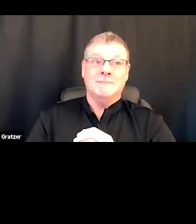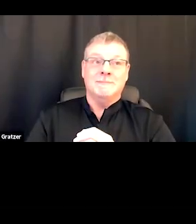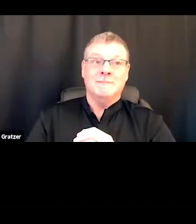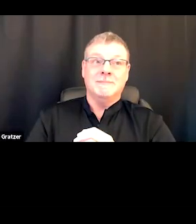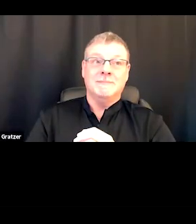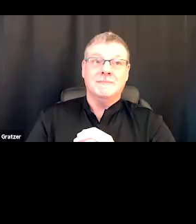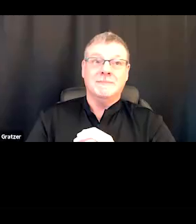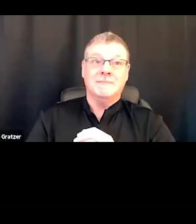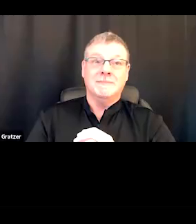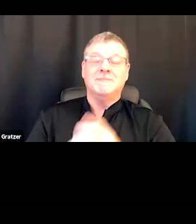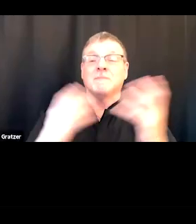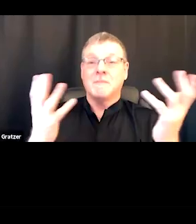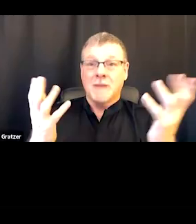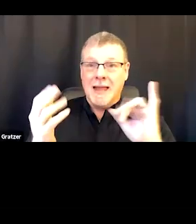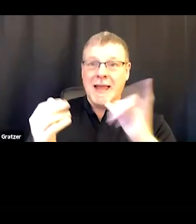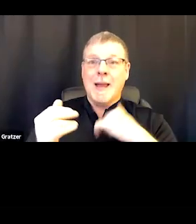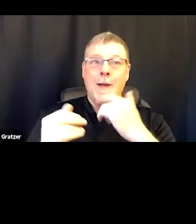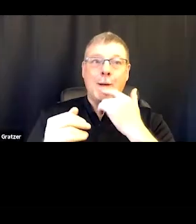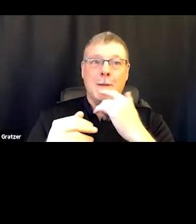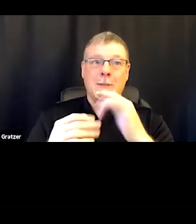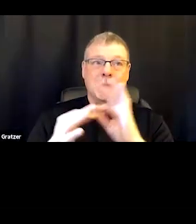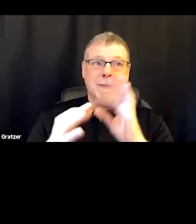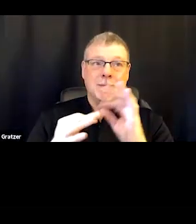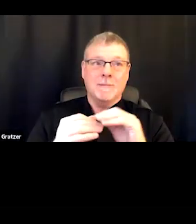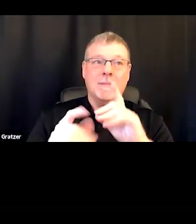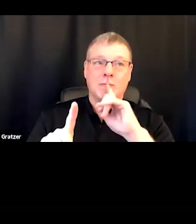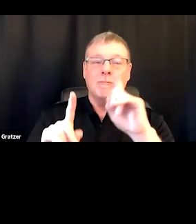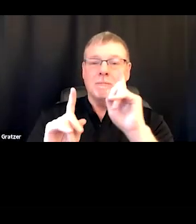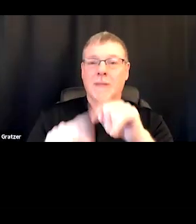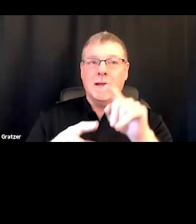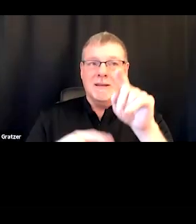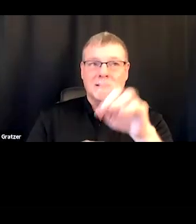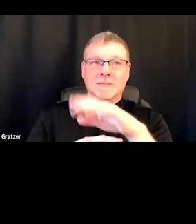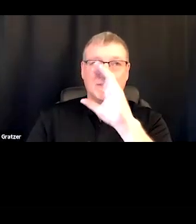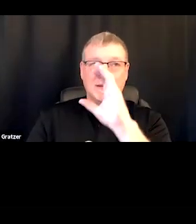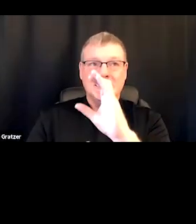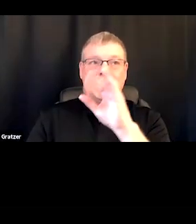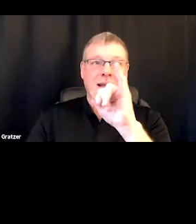So as I mentioned, the co-responders or the Crisis Intervention Response Unit,